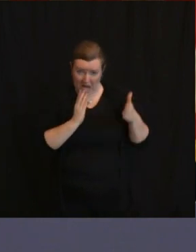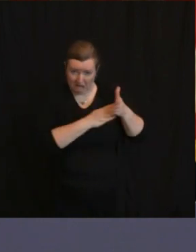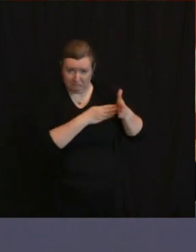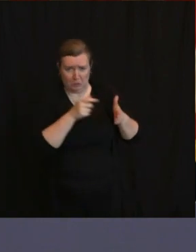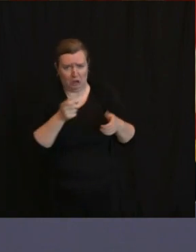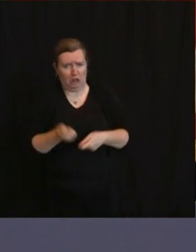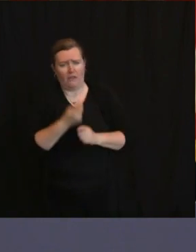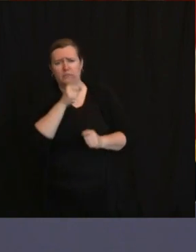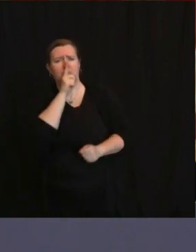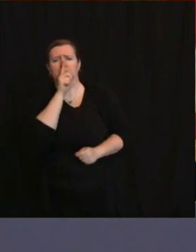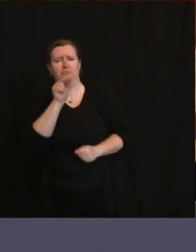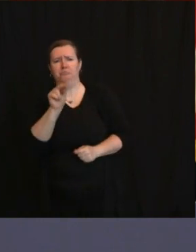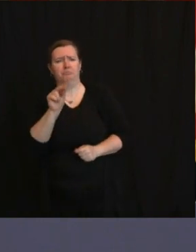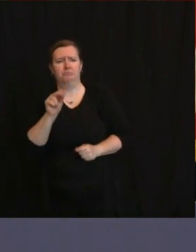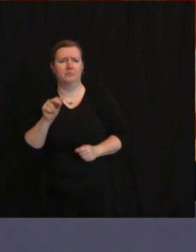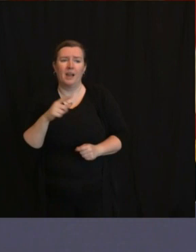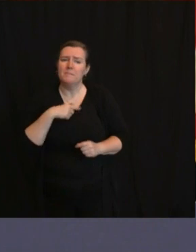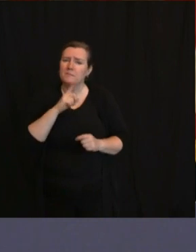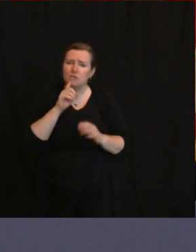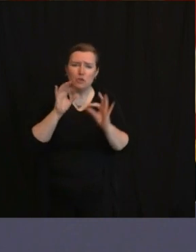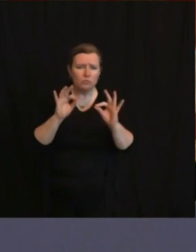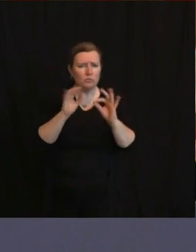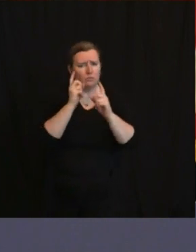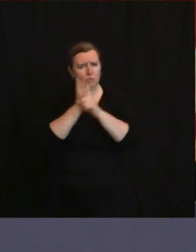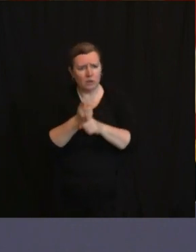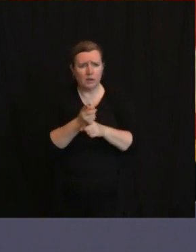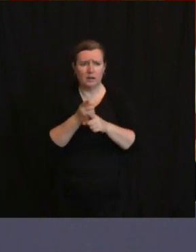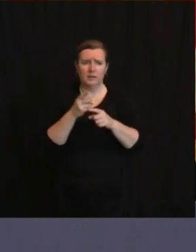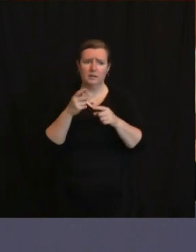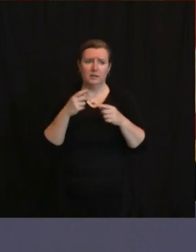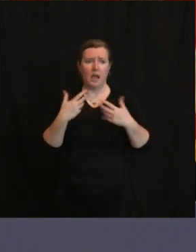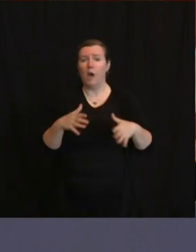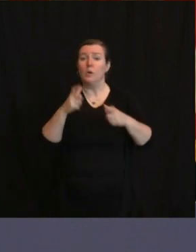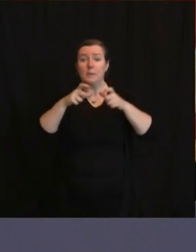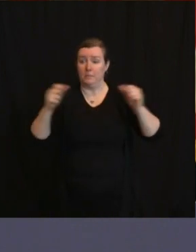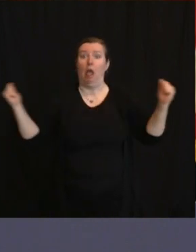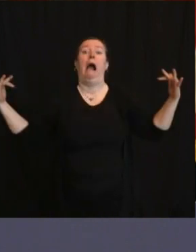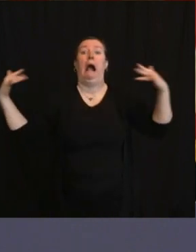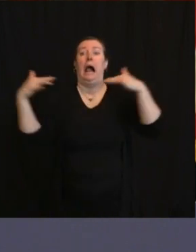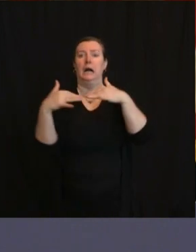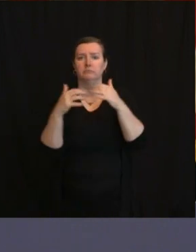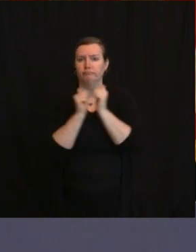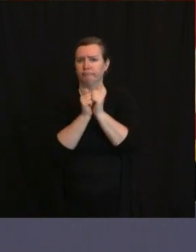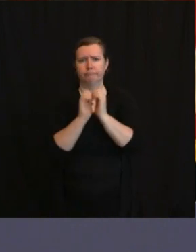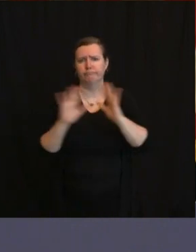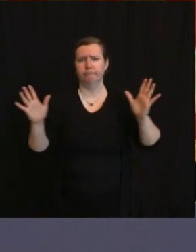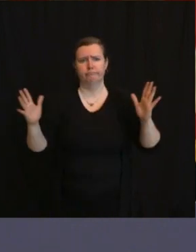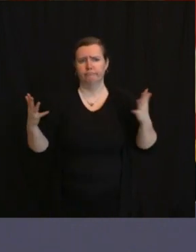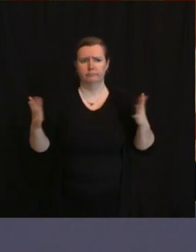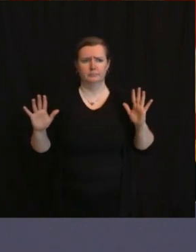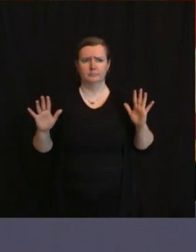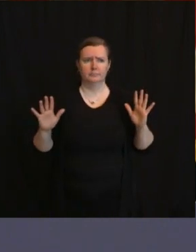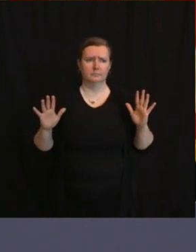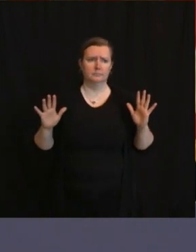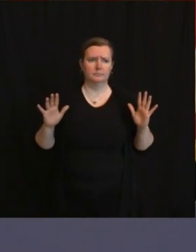I HAVE NOTHING -- I DON'T GOLF MYSELF MUCH BUT I GOT NOTHING AGAINST GOLF BUT WE GOT TO MAKE